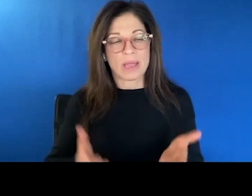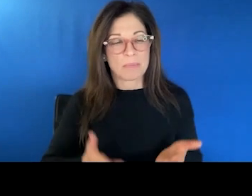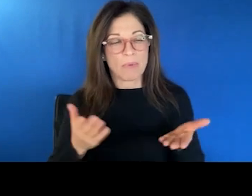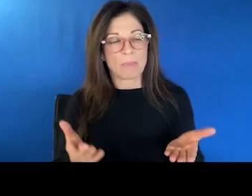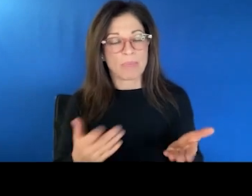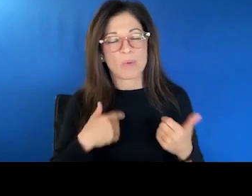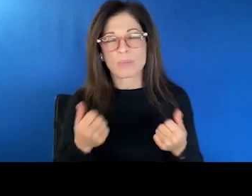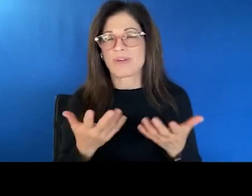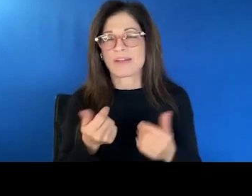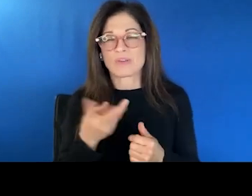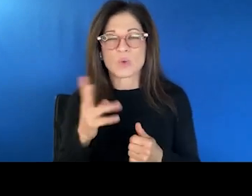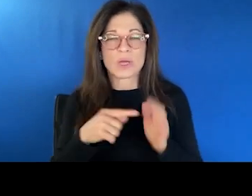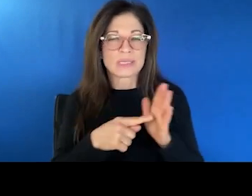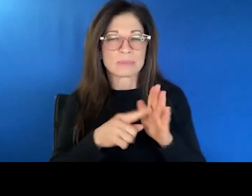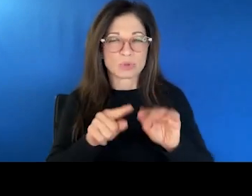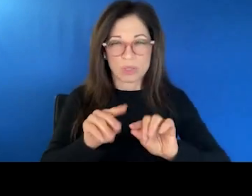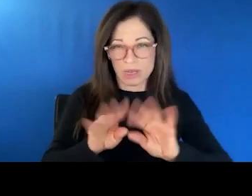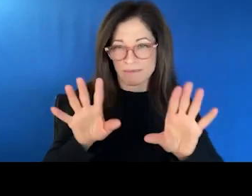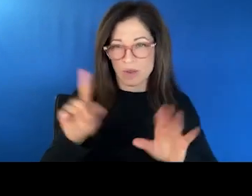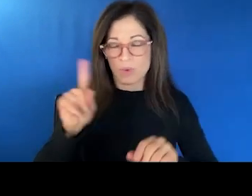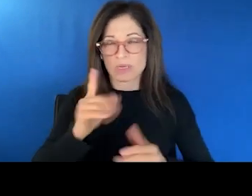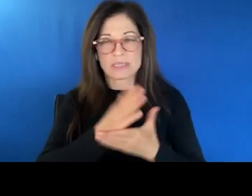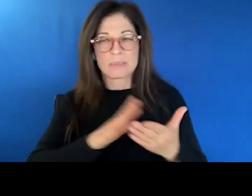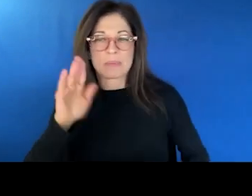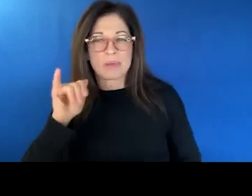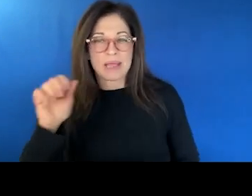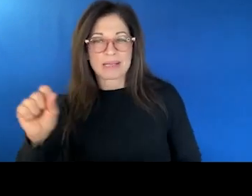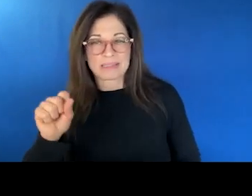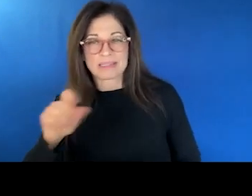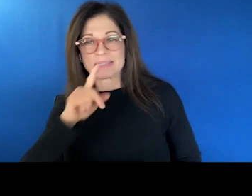TO CLARIFY WHERE SOME OF THE BIAS IS IN THE TESTS.